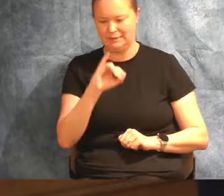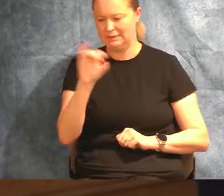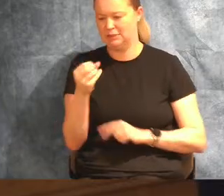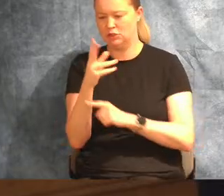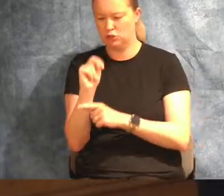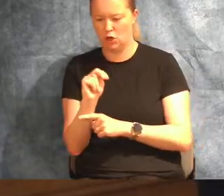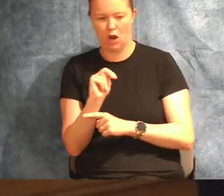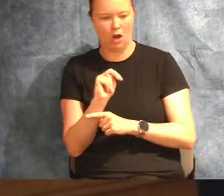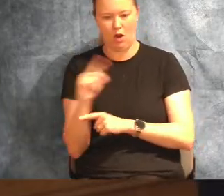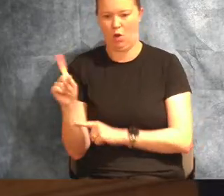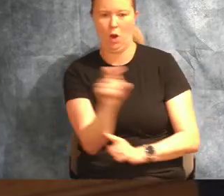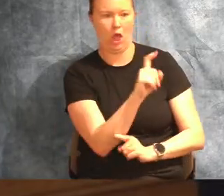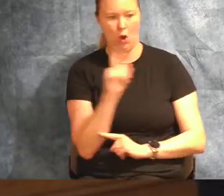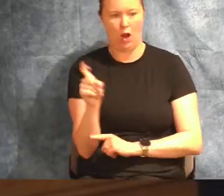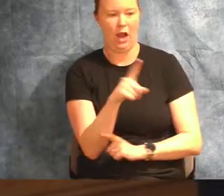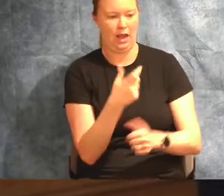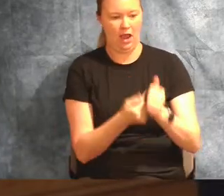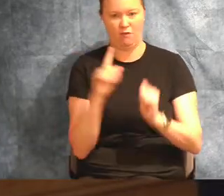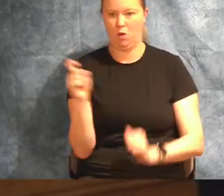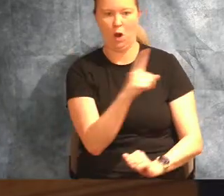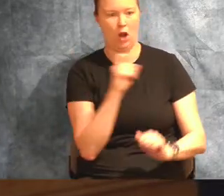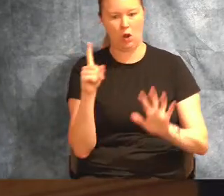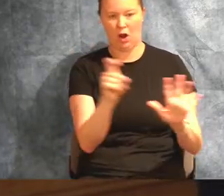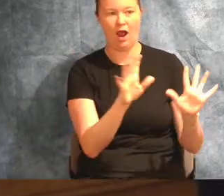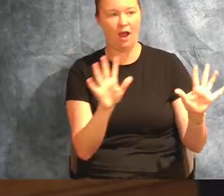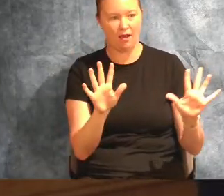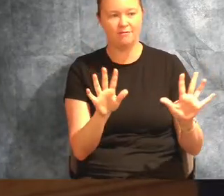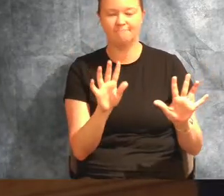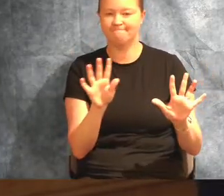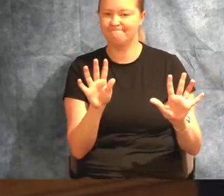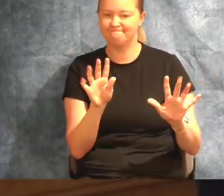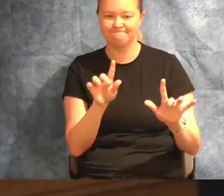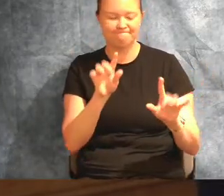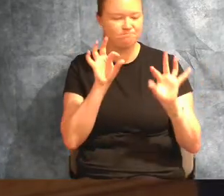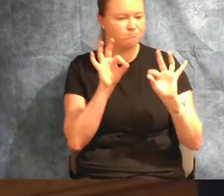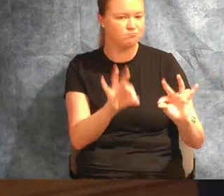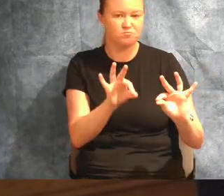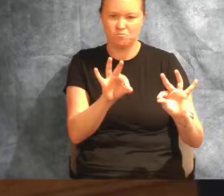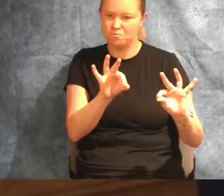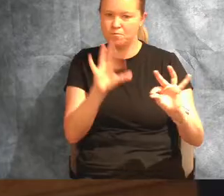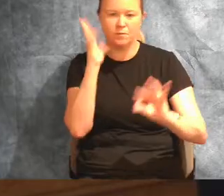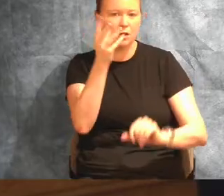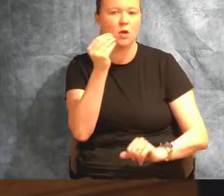running around and everybody running around. This is exactly it was absolutely beautiful. I walked